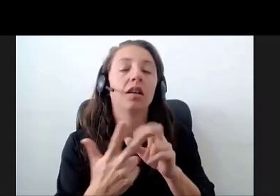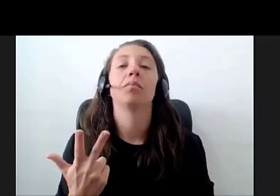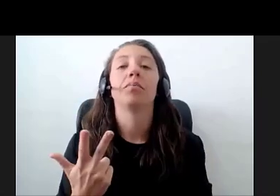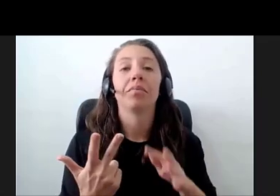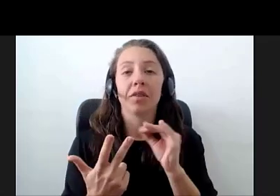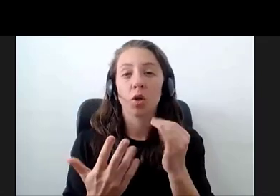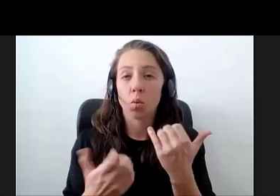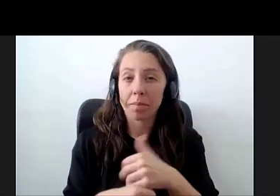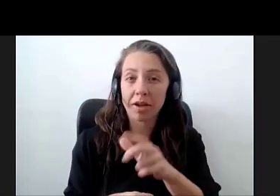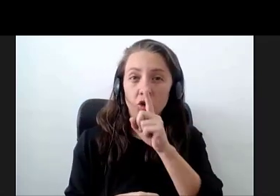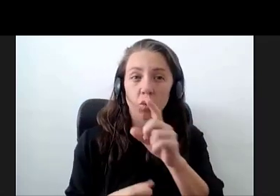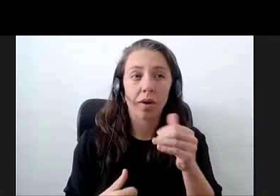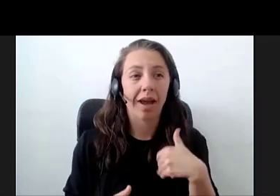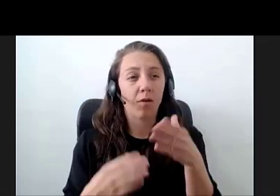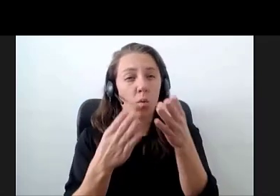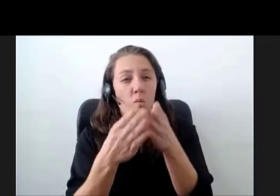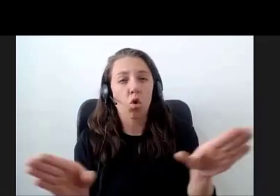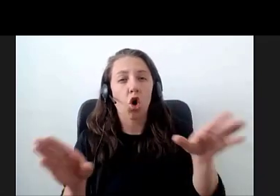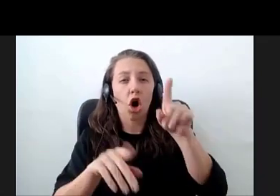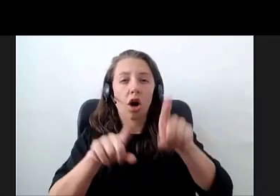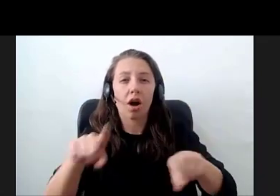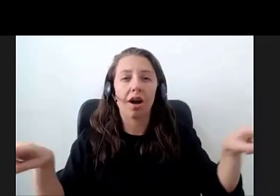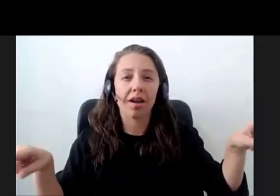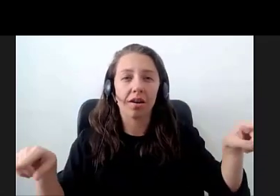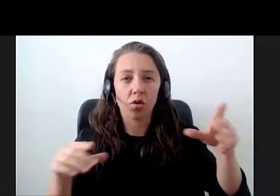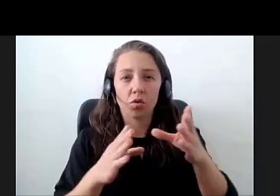and research training contexts can be recognized as meritorious.